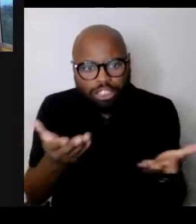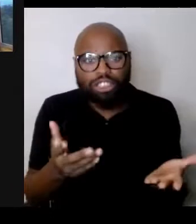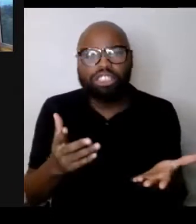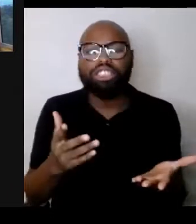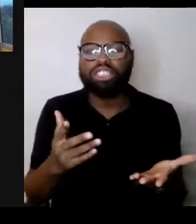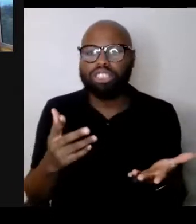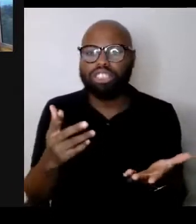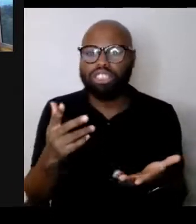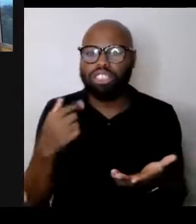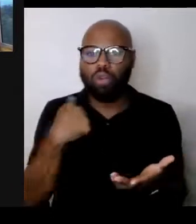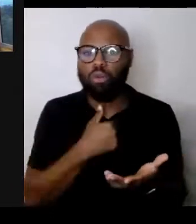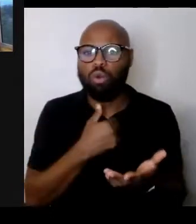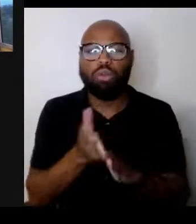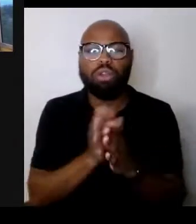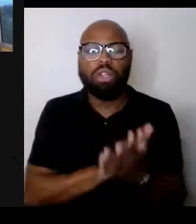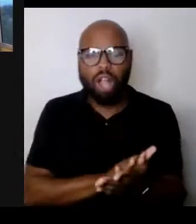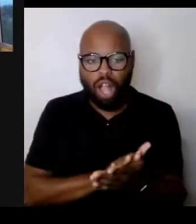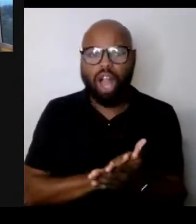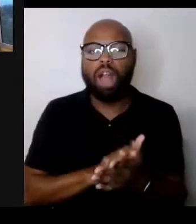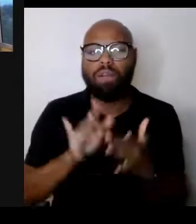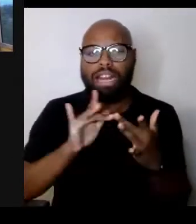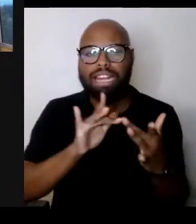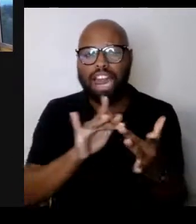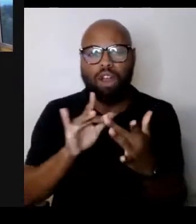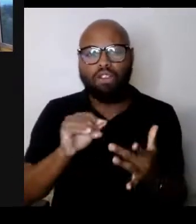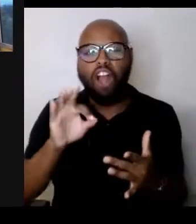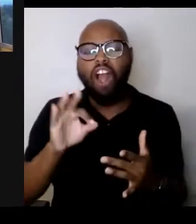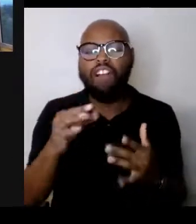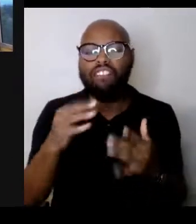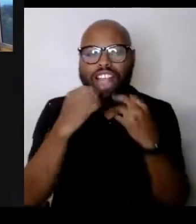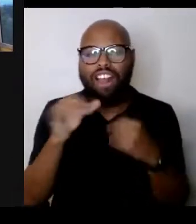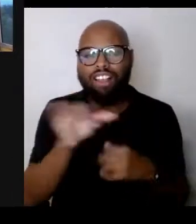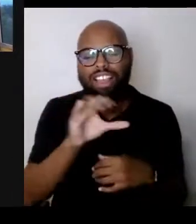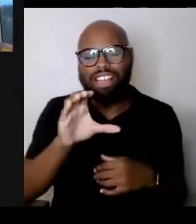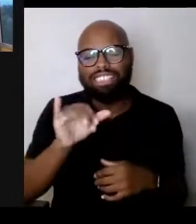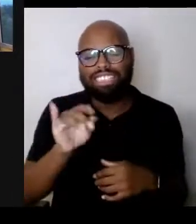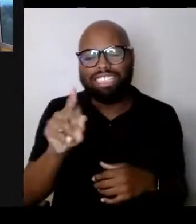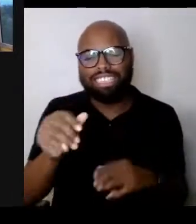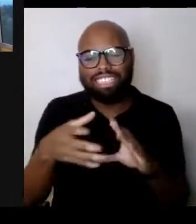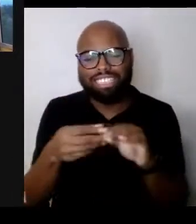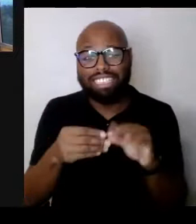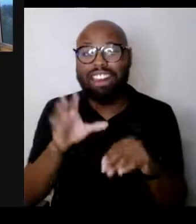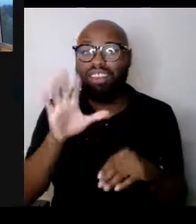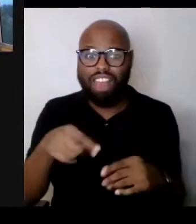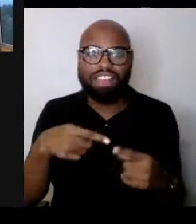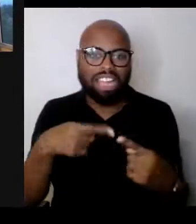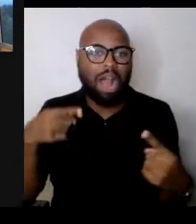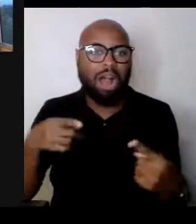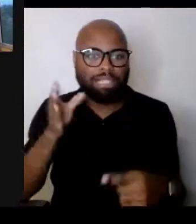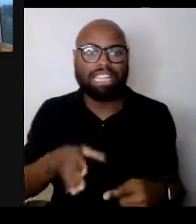of care and taking care of each other. And that has been the flip side that is also happening here in this country.